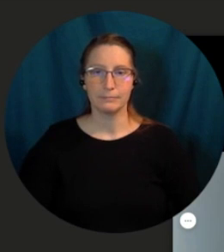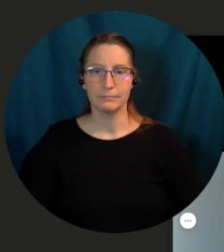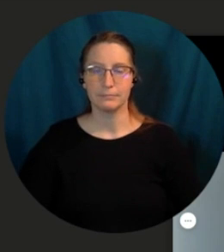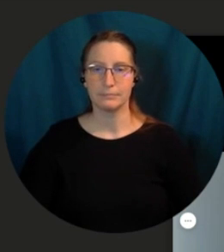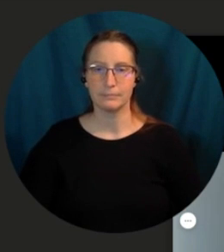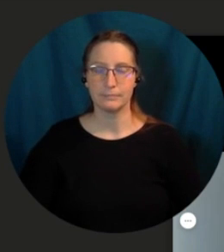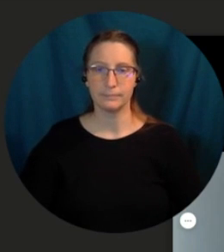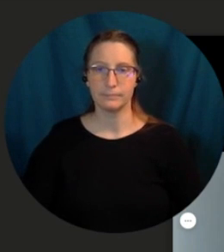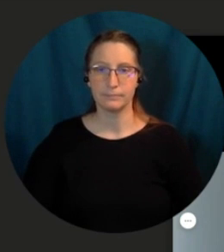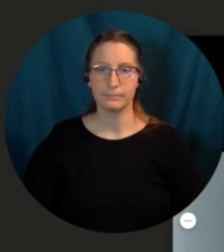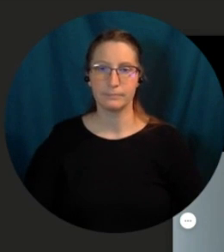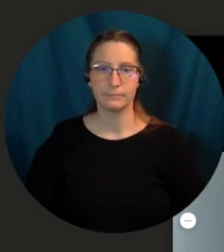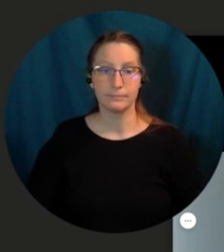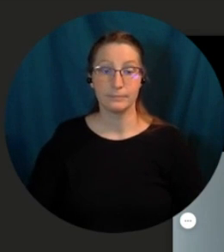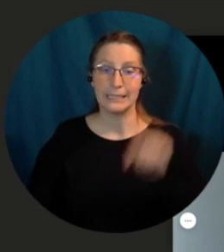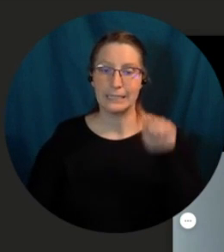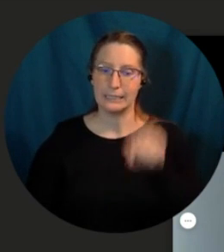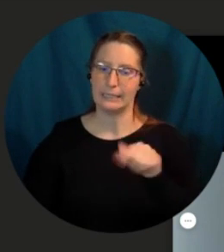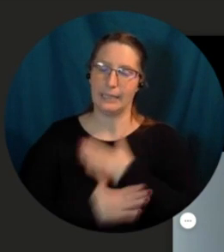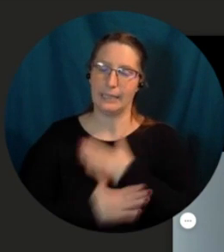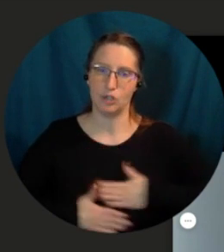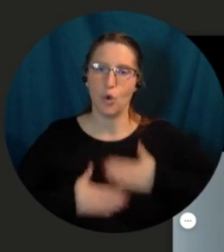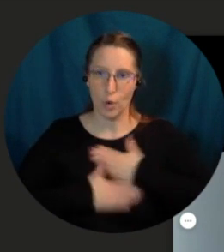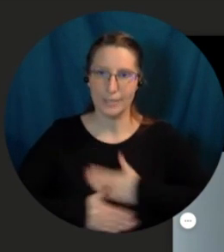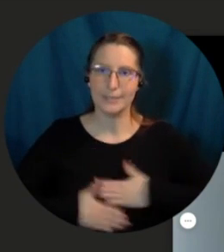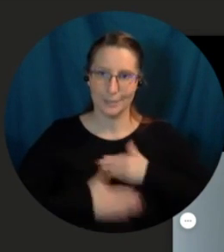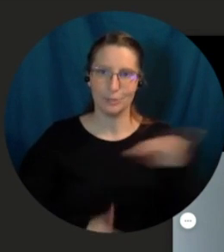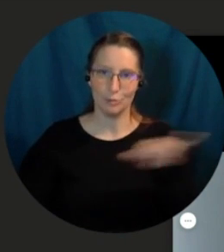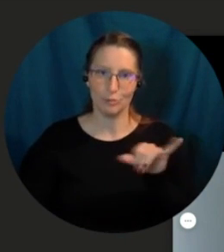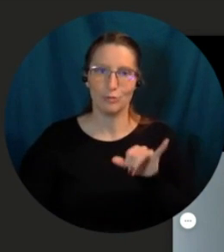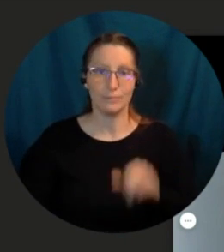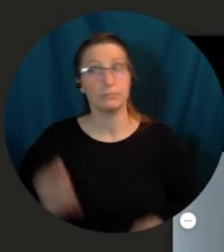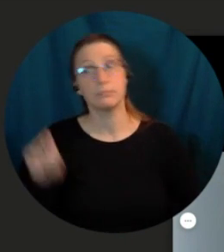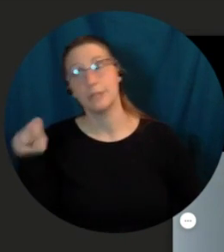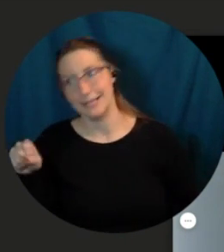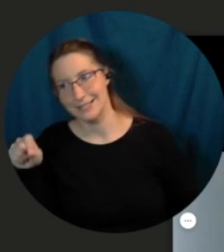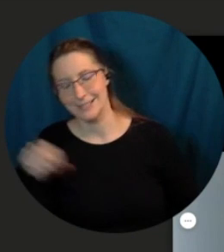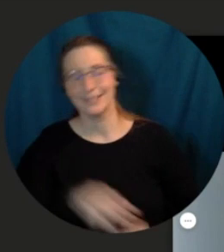He enjoys the activity. We've been able to use this, this video,